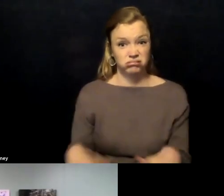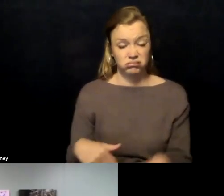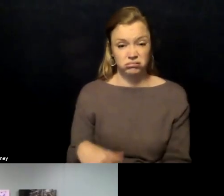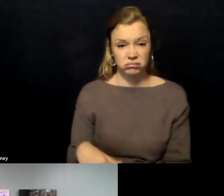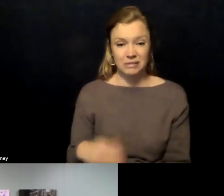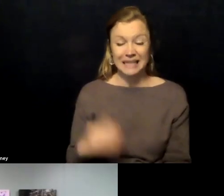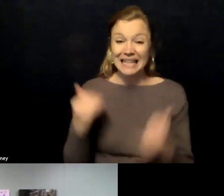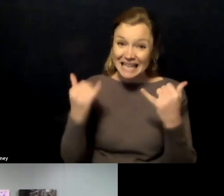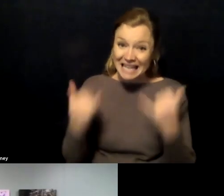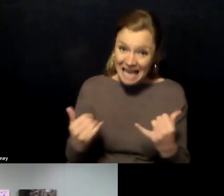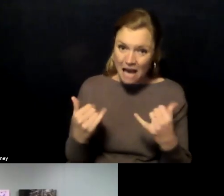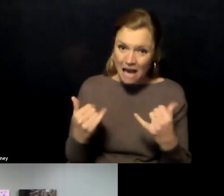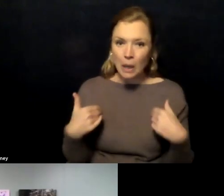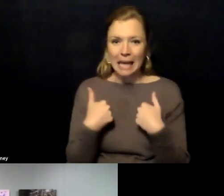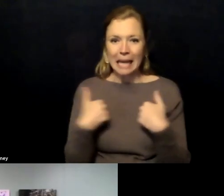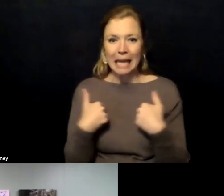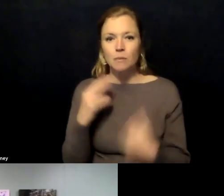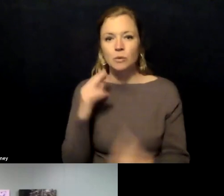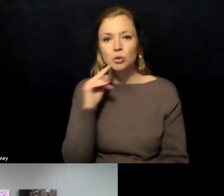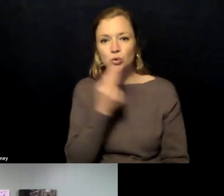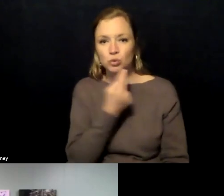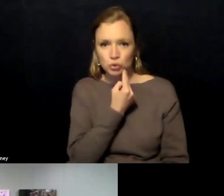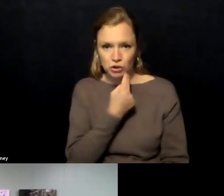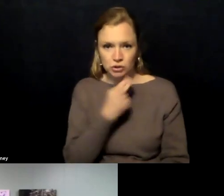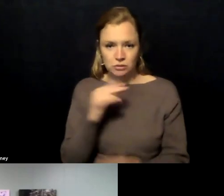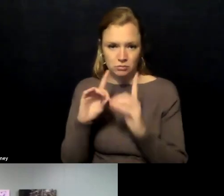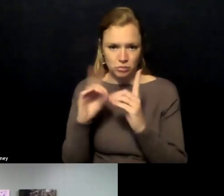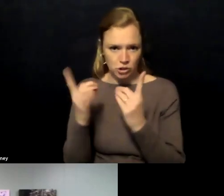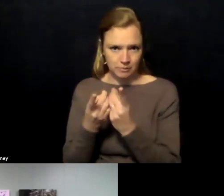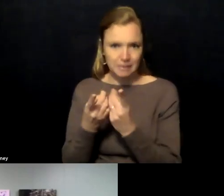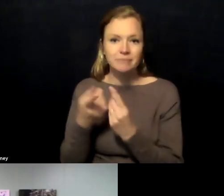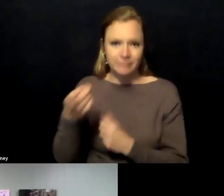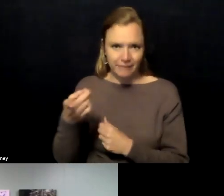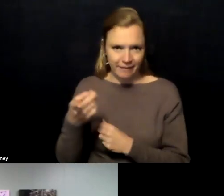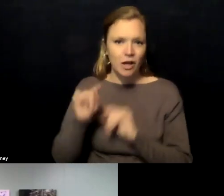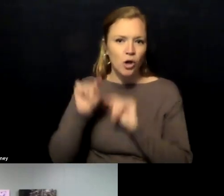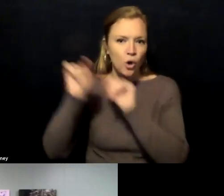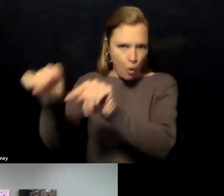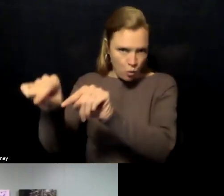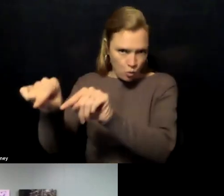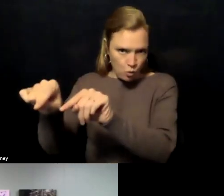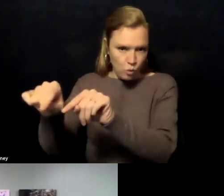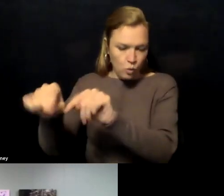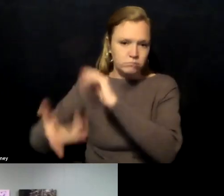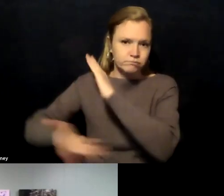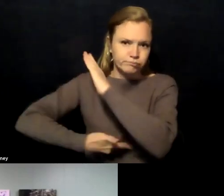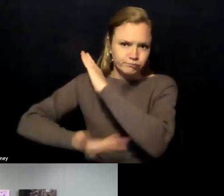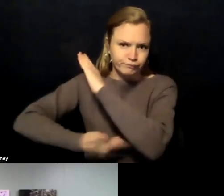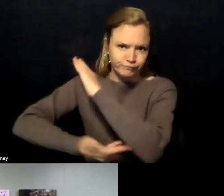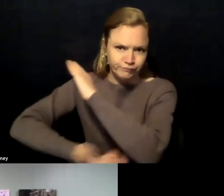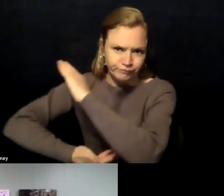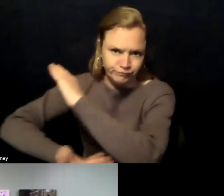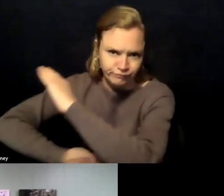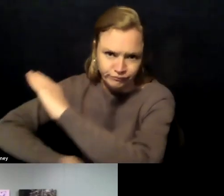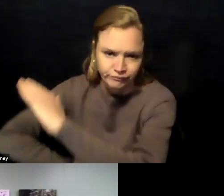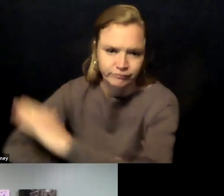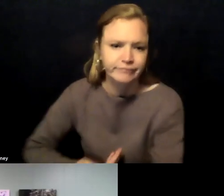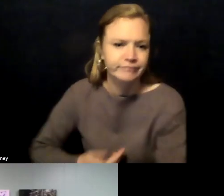department that takes care of that and we have several sites, you know off-site at the Zoo where